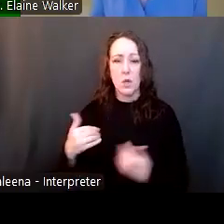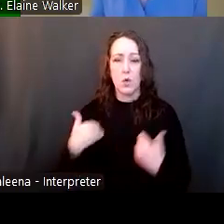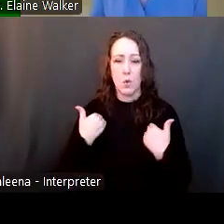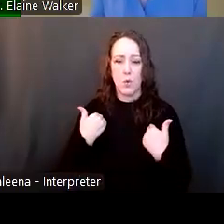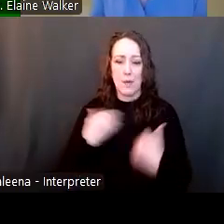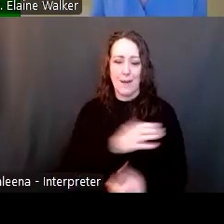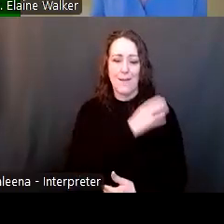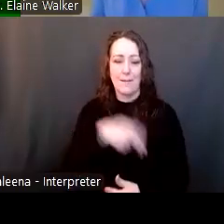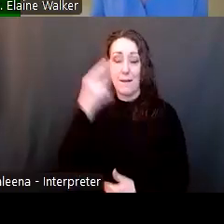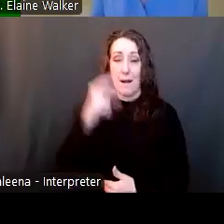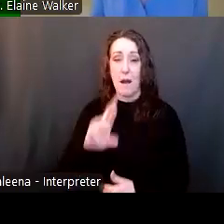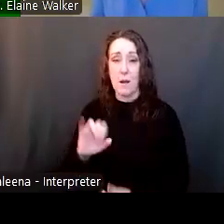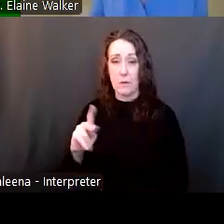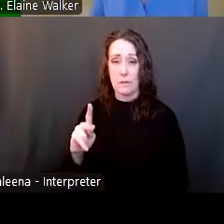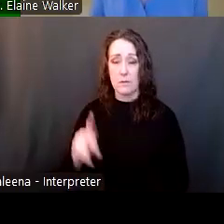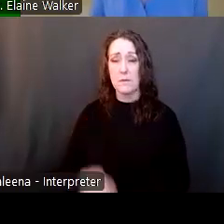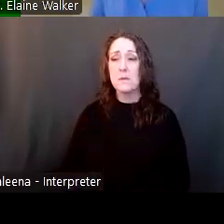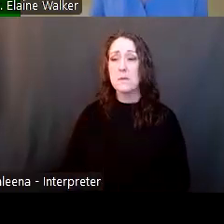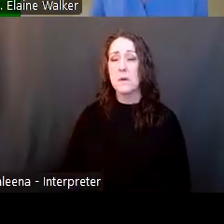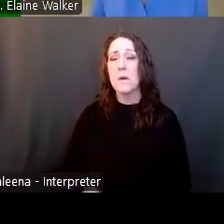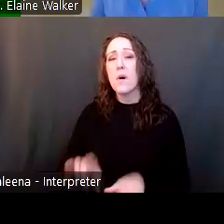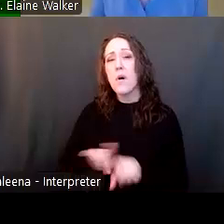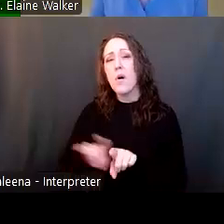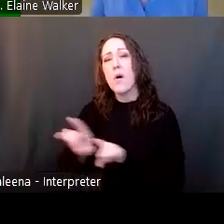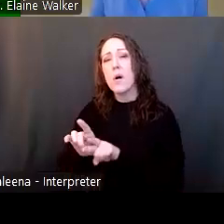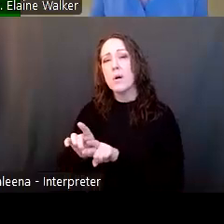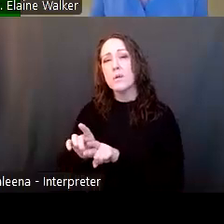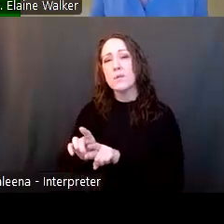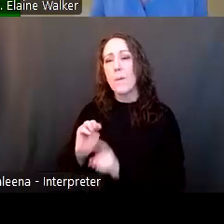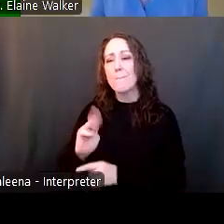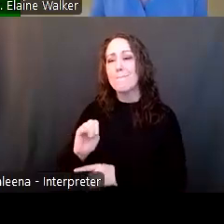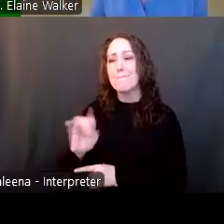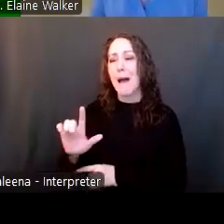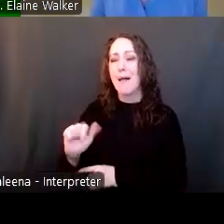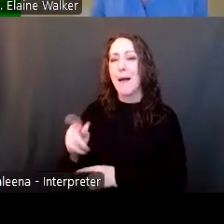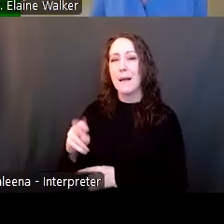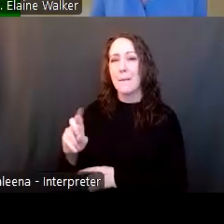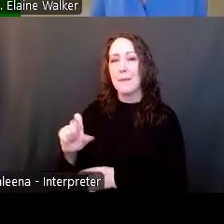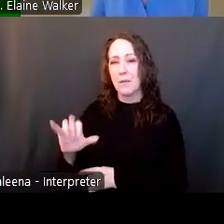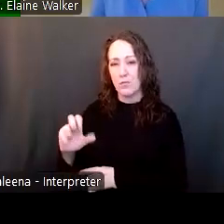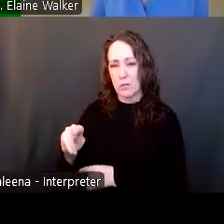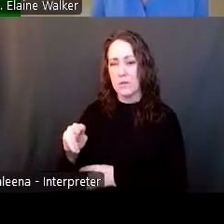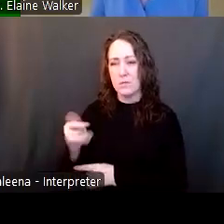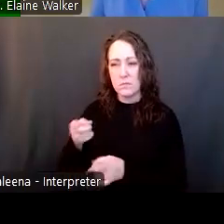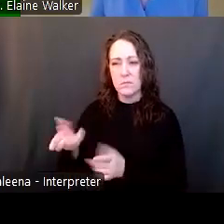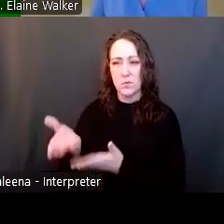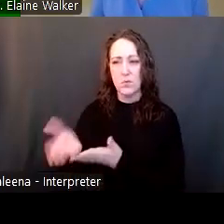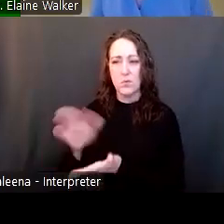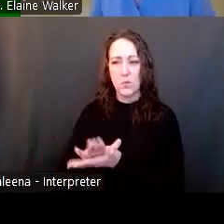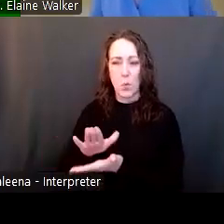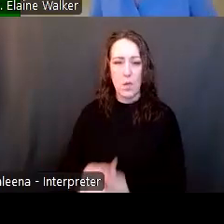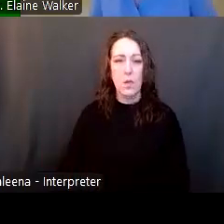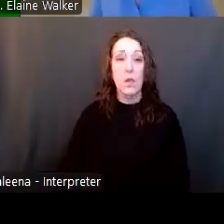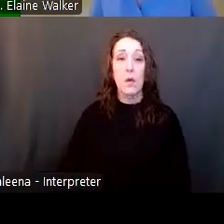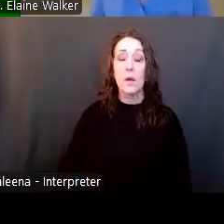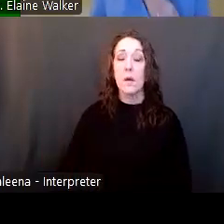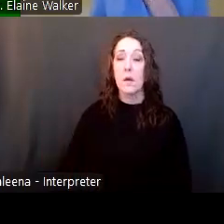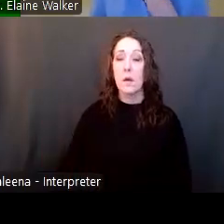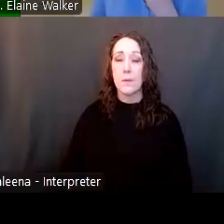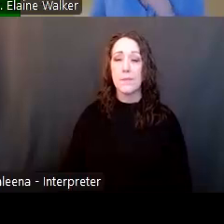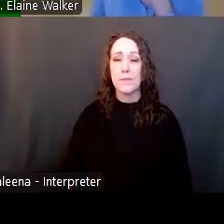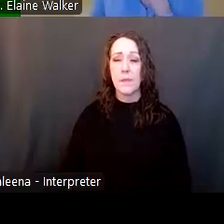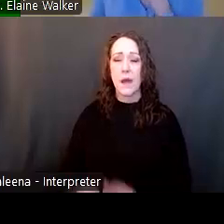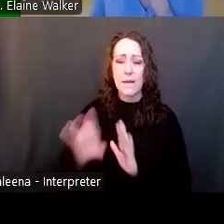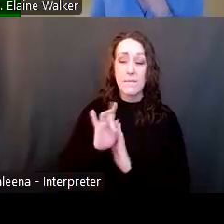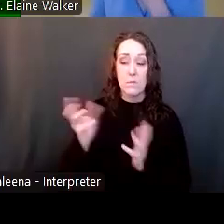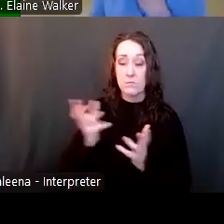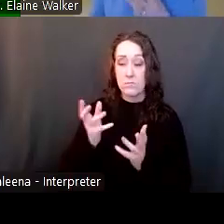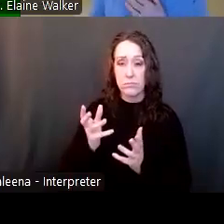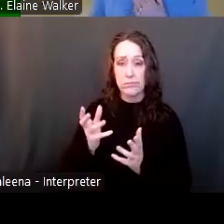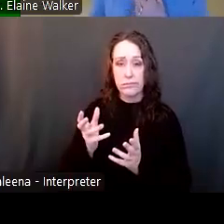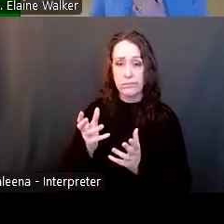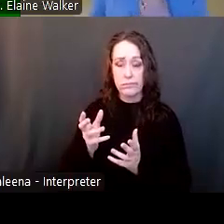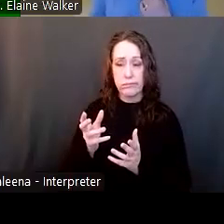risk and also maladaptation at school and what we found is that there was in effect a direct effect